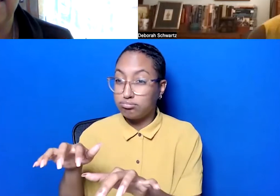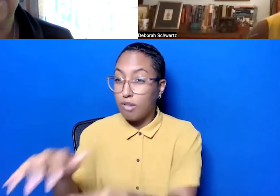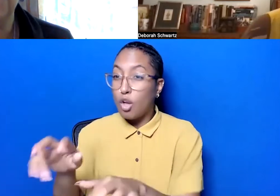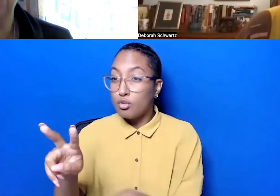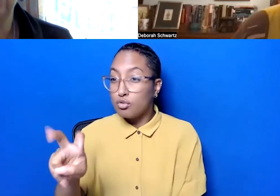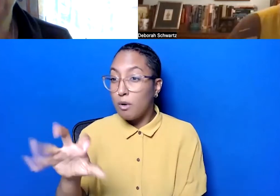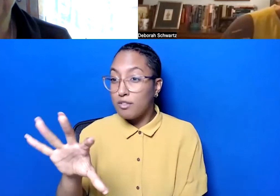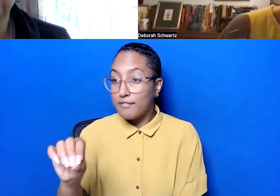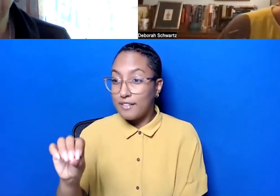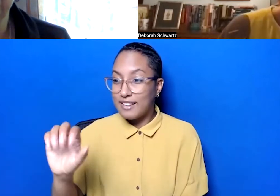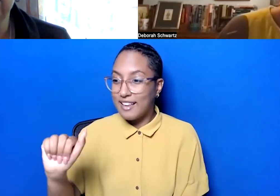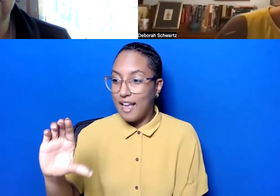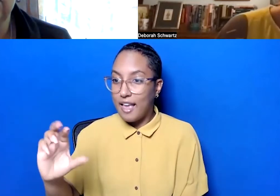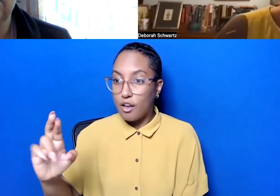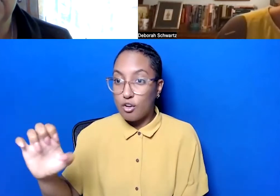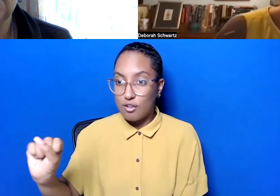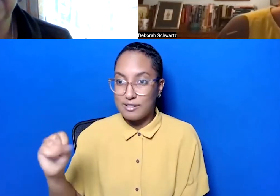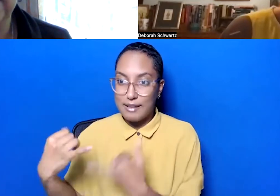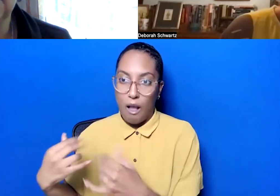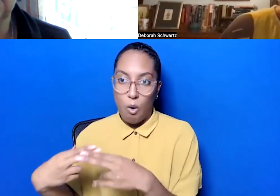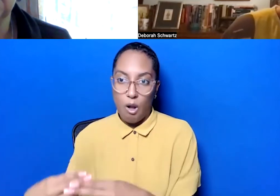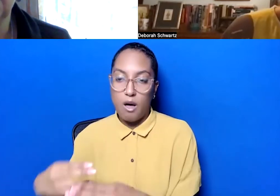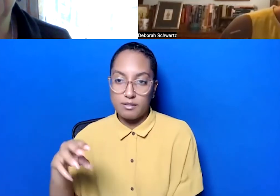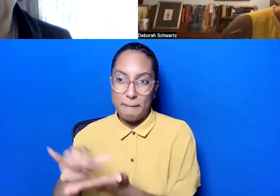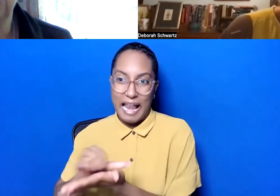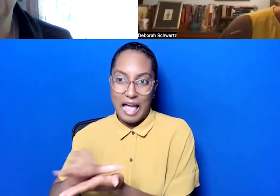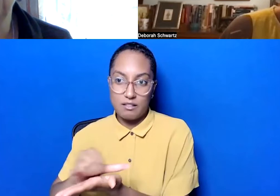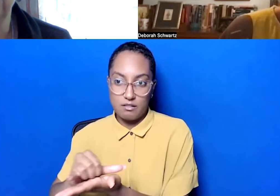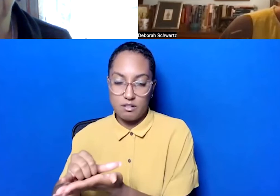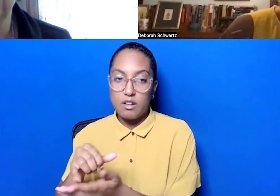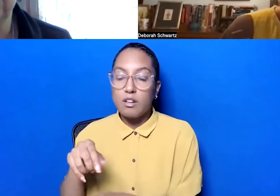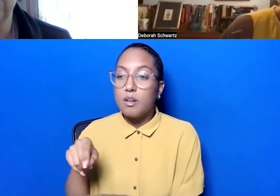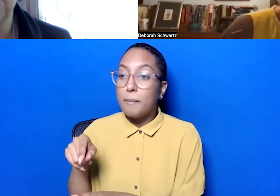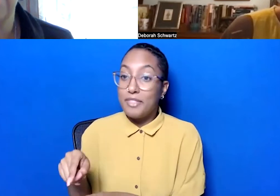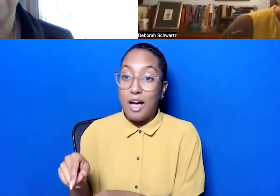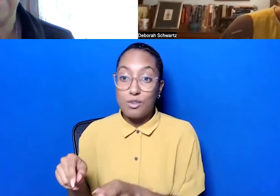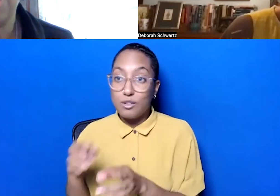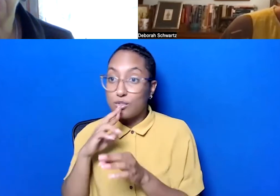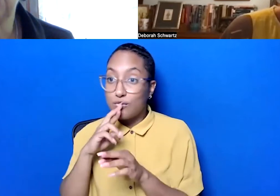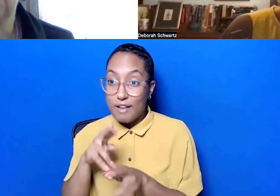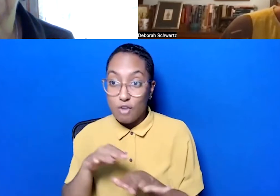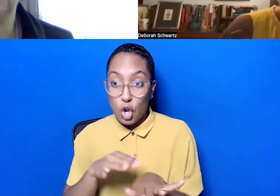it was river to river, the land that the Dyckmans owned was river to river. How could the